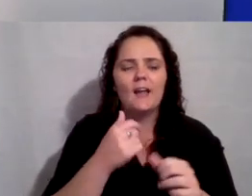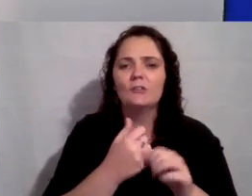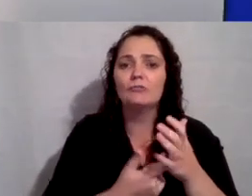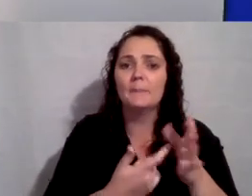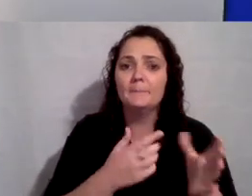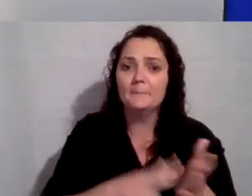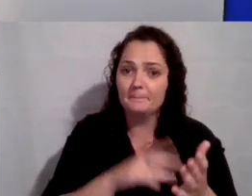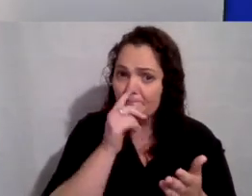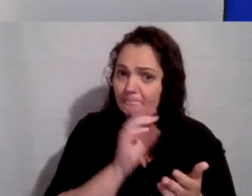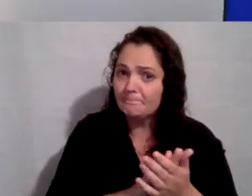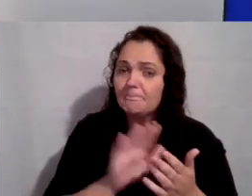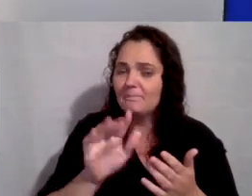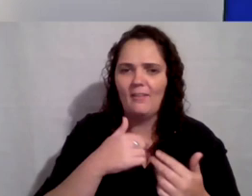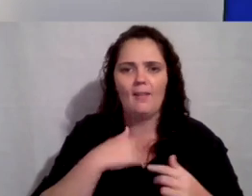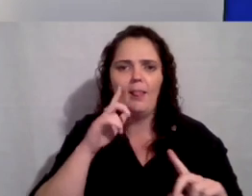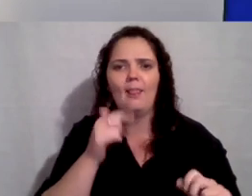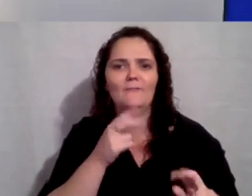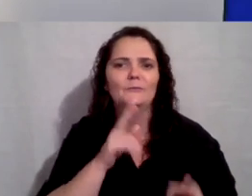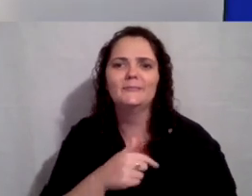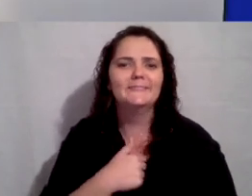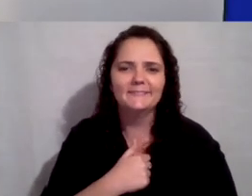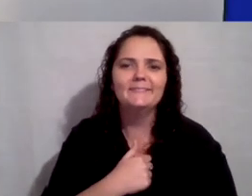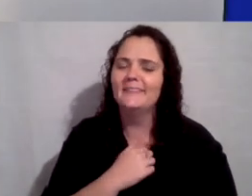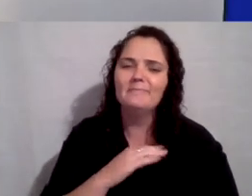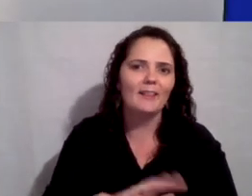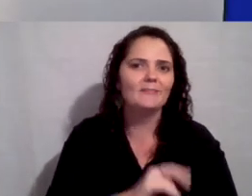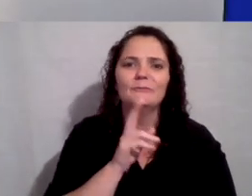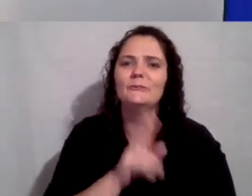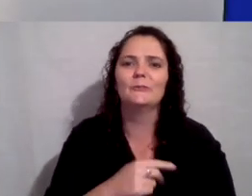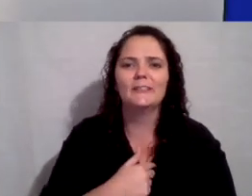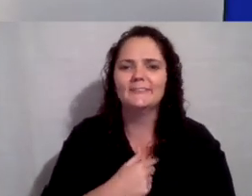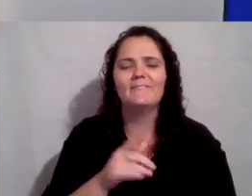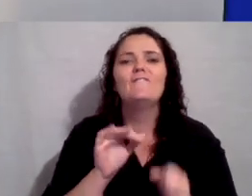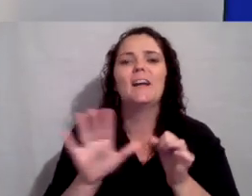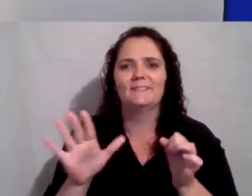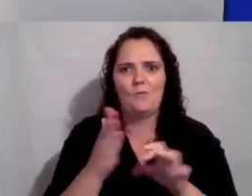means like that, I love it, I love it, I love getting to see what you're doing and what you're sharing is absolutely fantastic